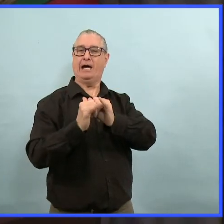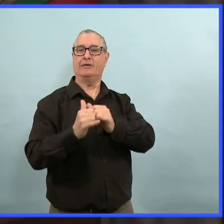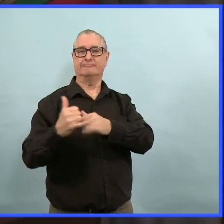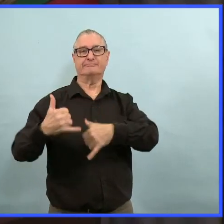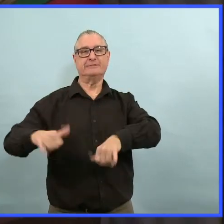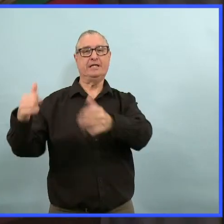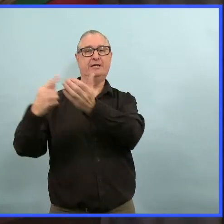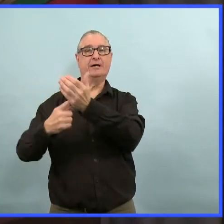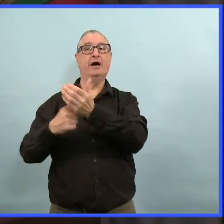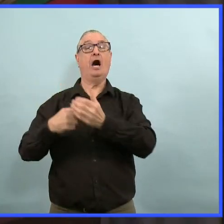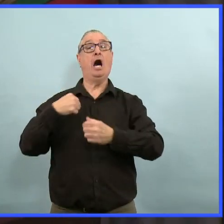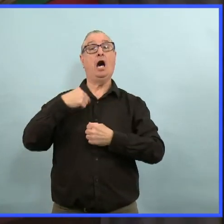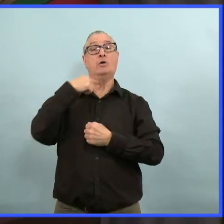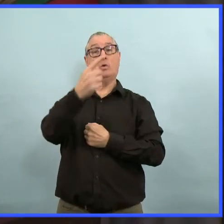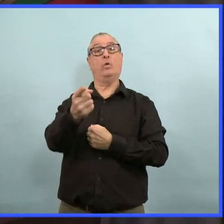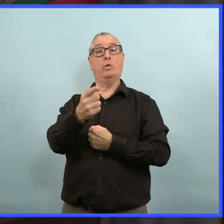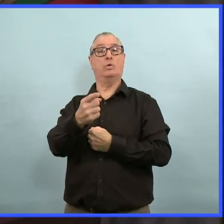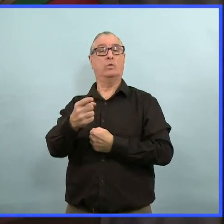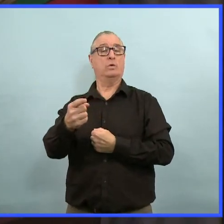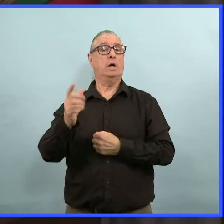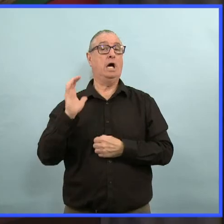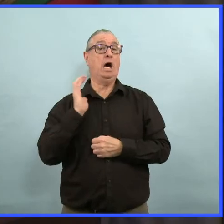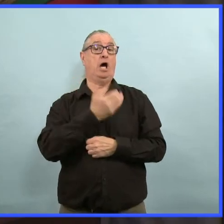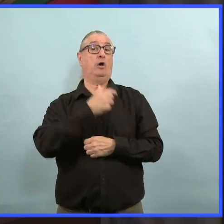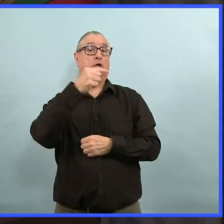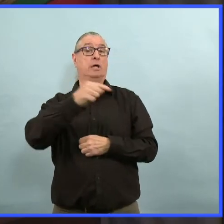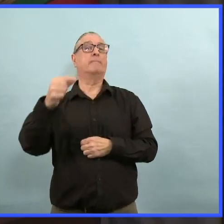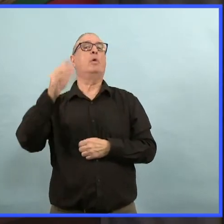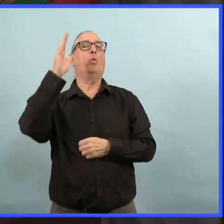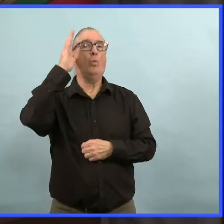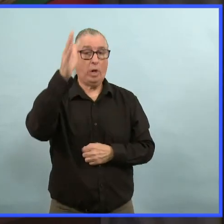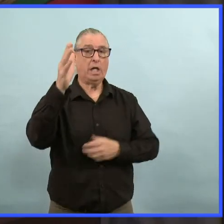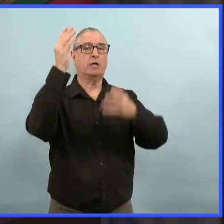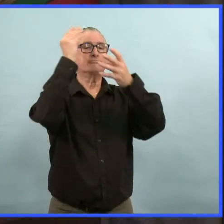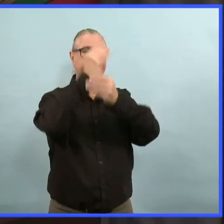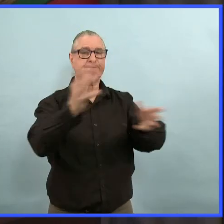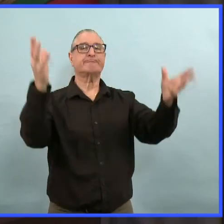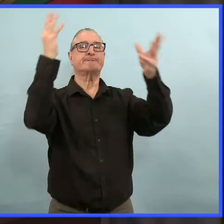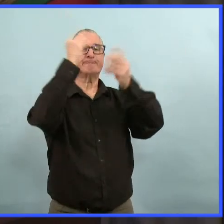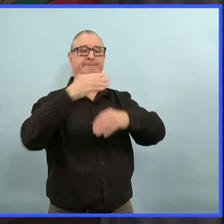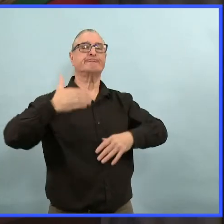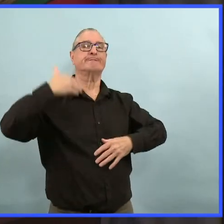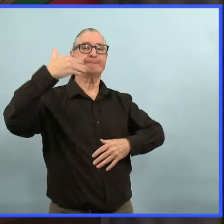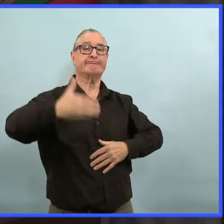committed to regular updates and we will be bringing forward an update very very soon uh